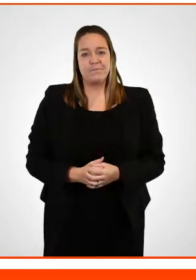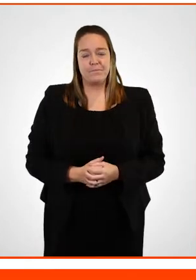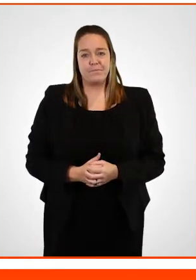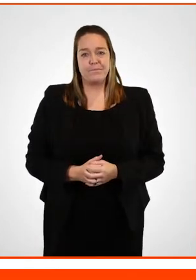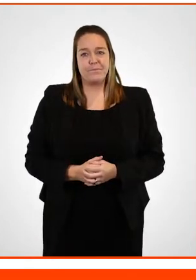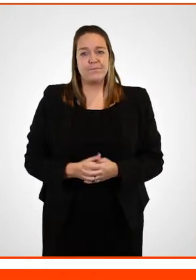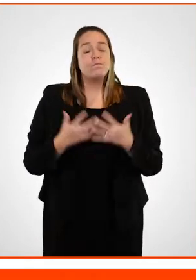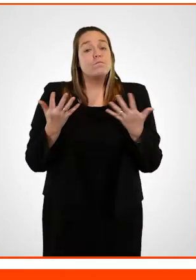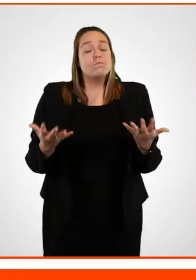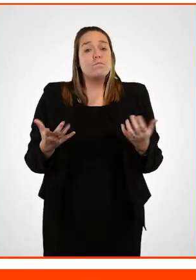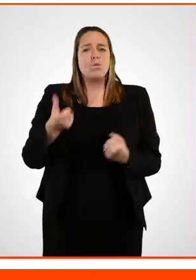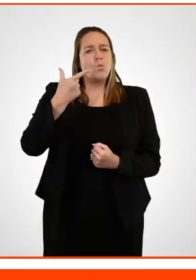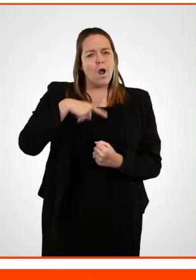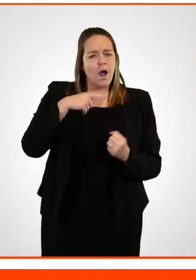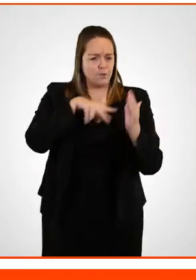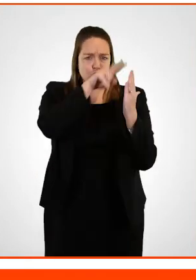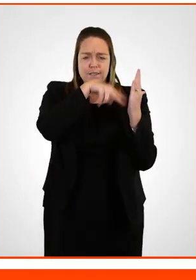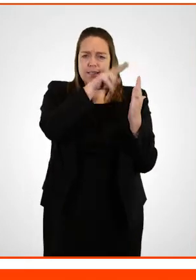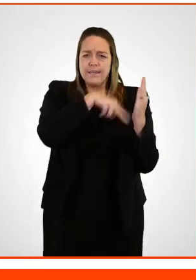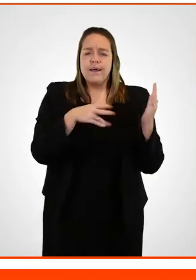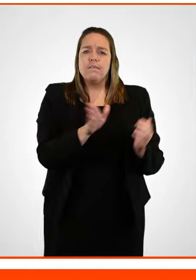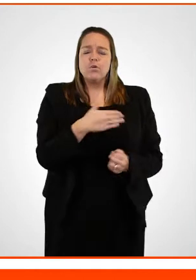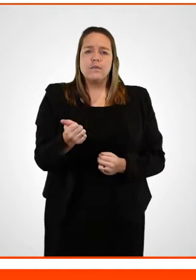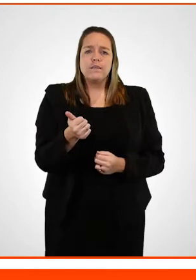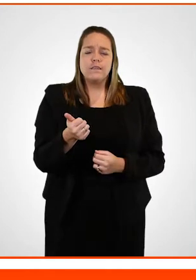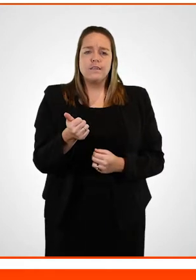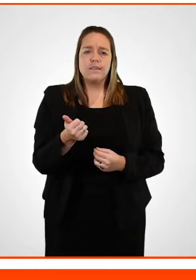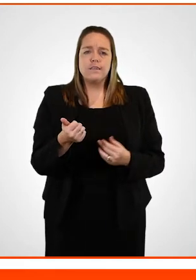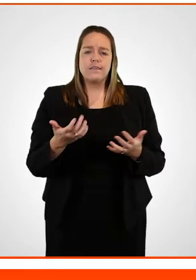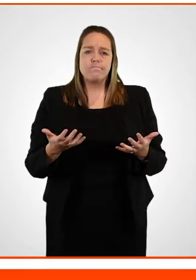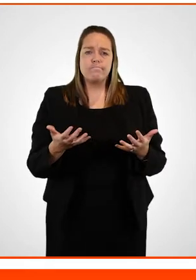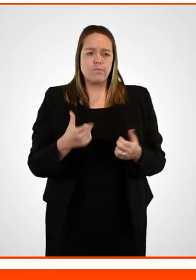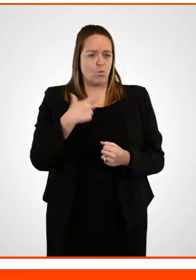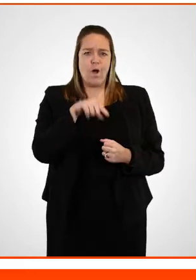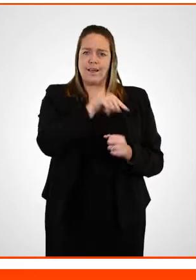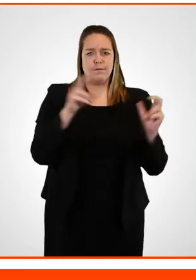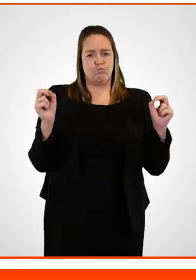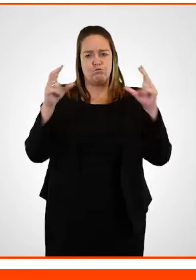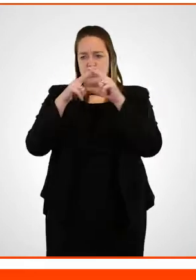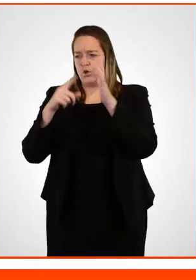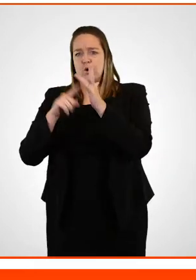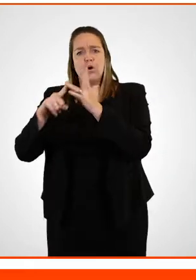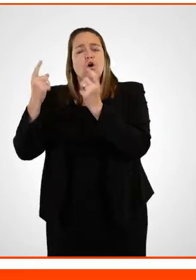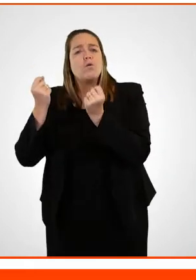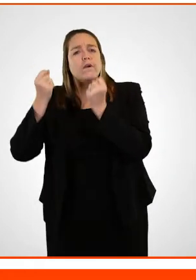So why is reading fluency the bridge to comprehension?